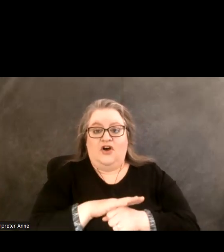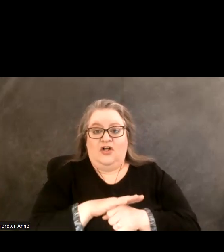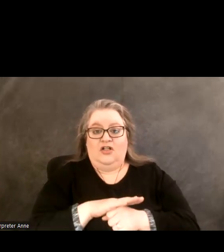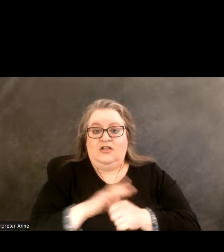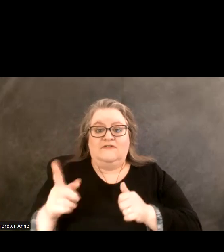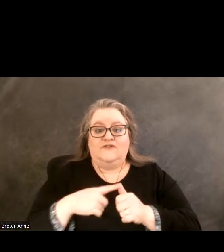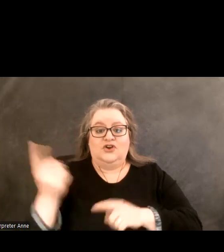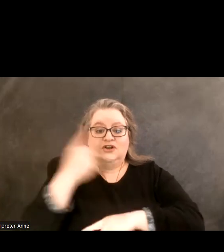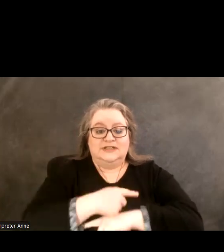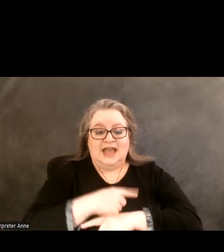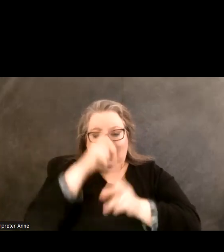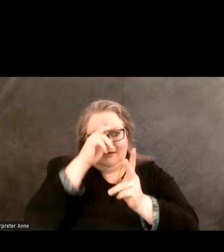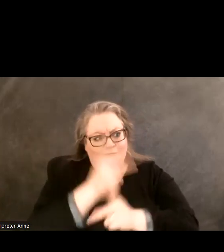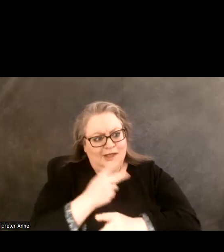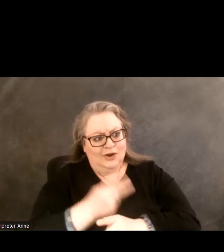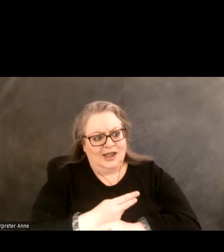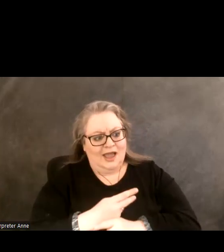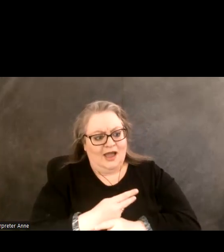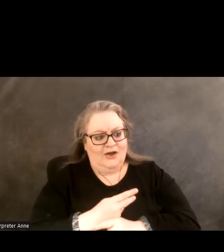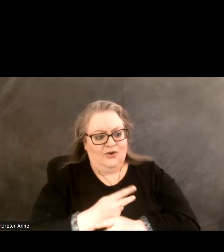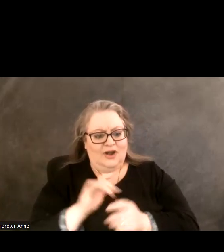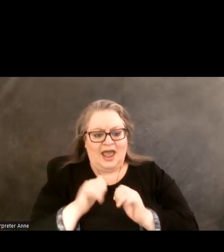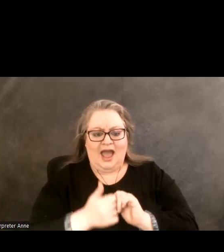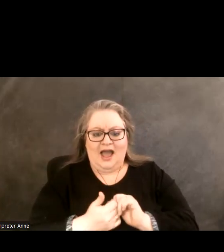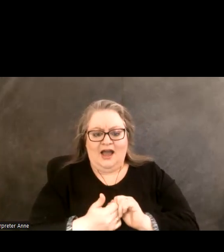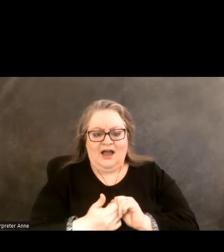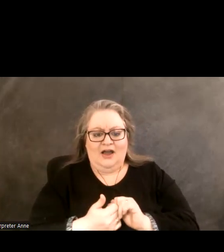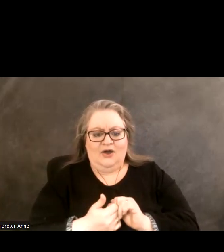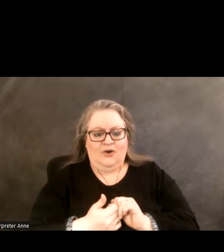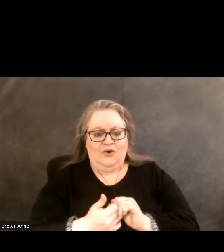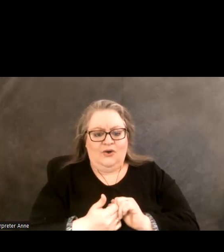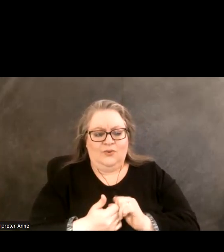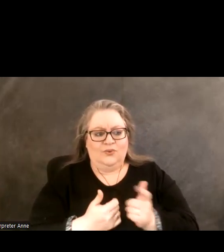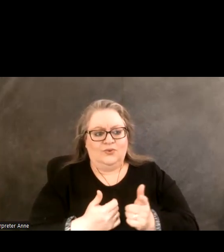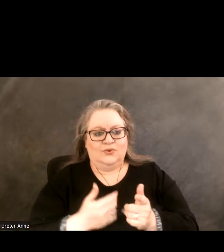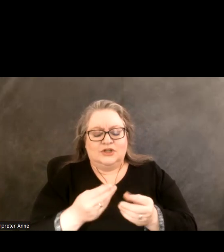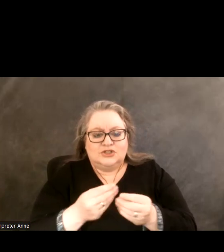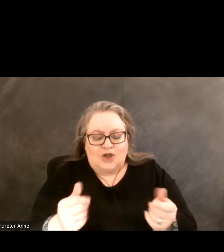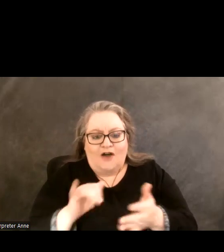like figuring out how to solve the conundrums, and it ended up